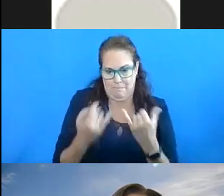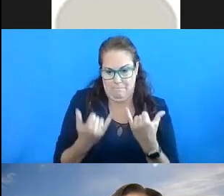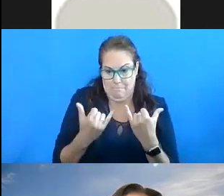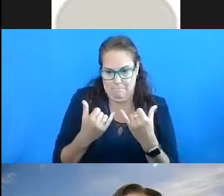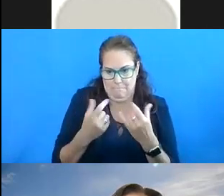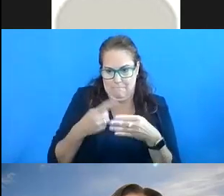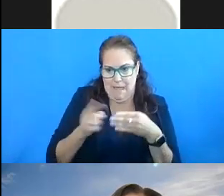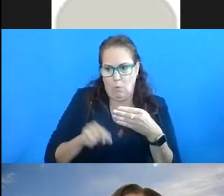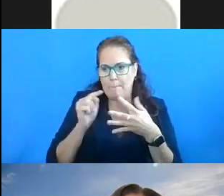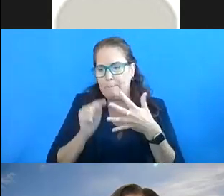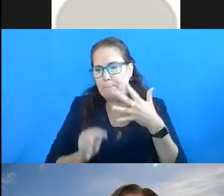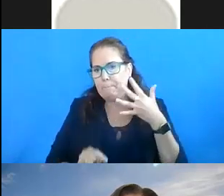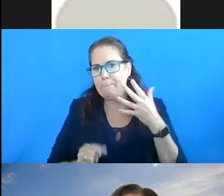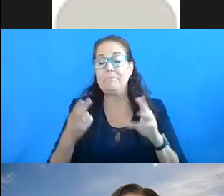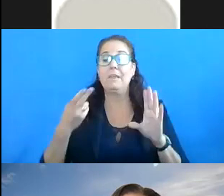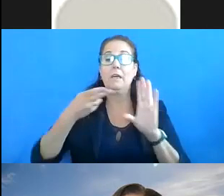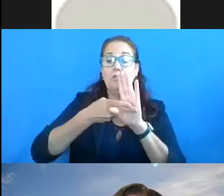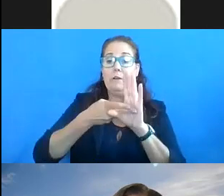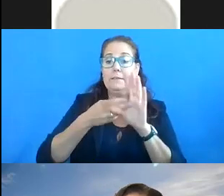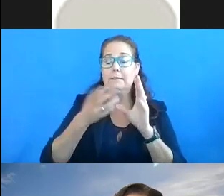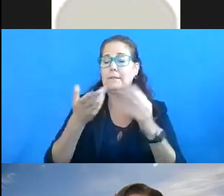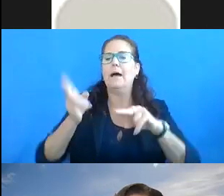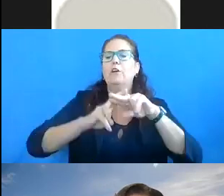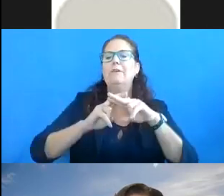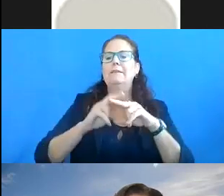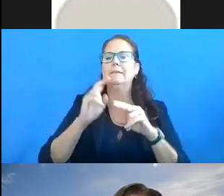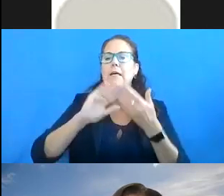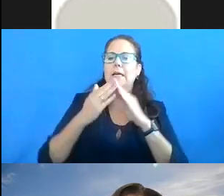increased community participation. So, we used to have 20 people coming to the meeting and now we